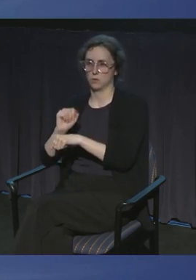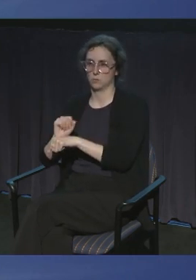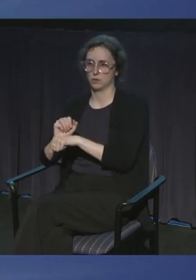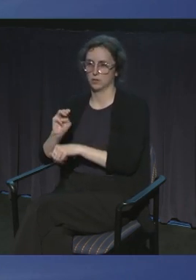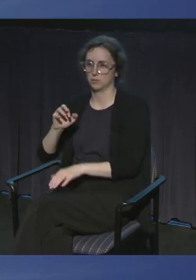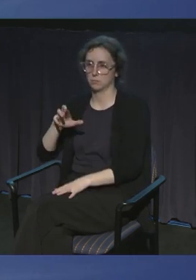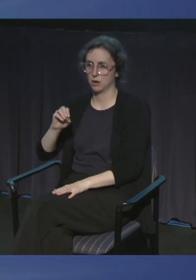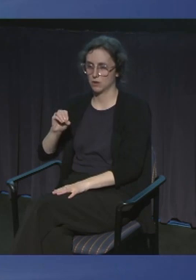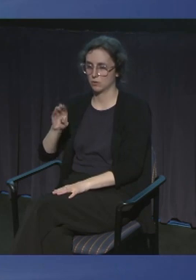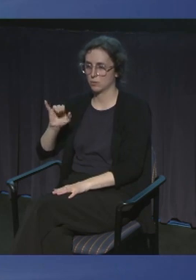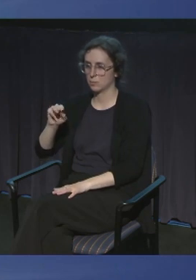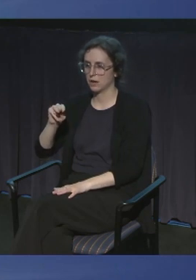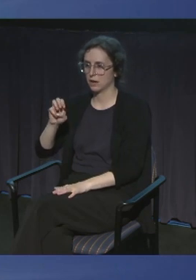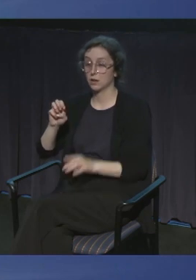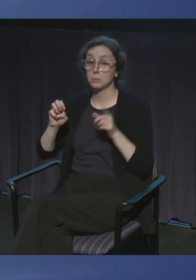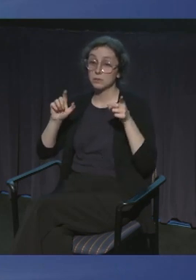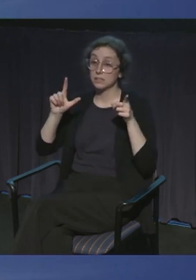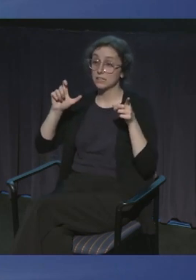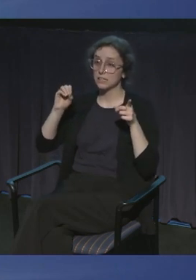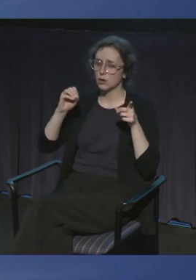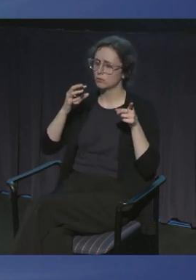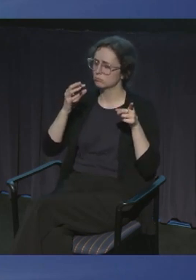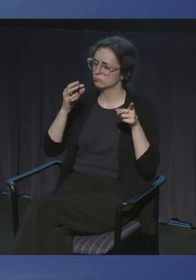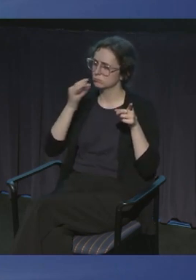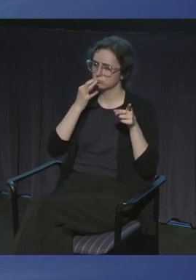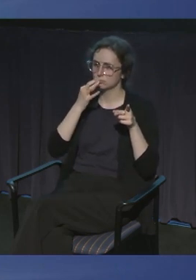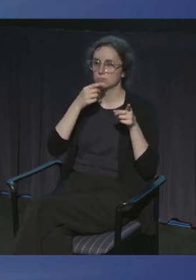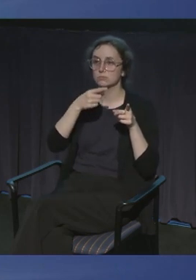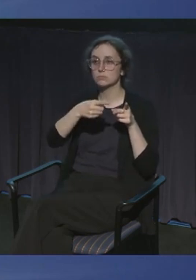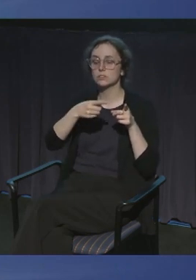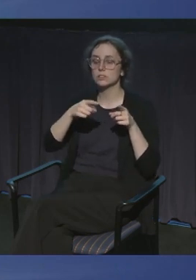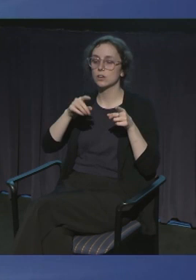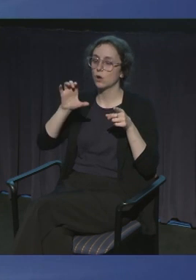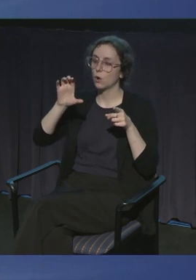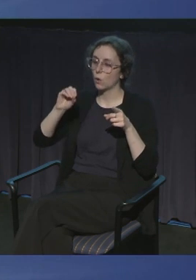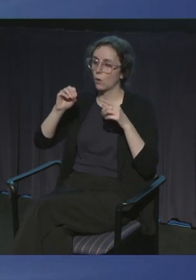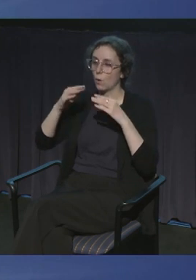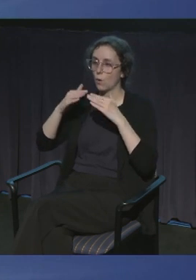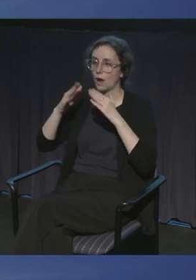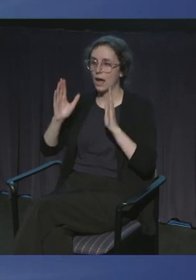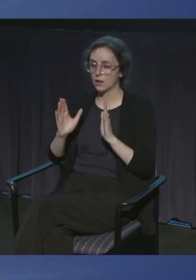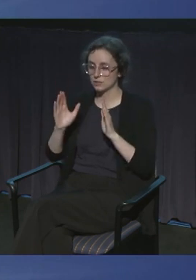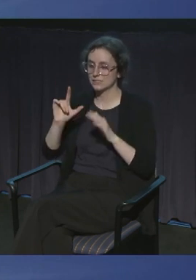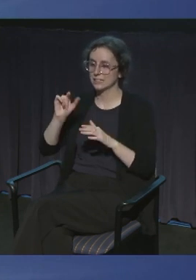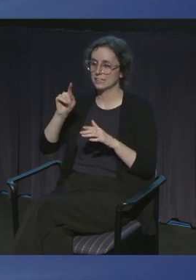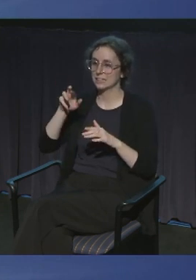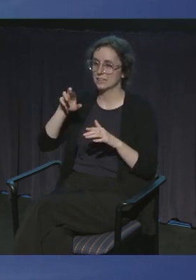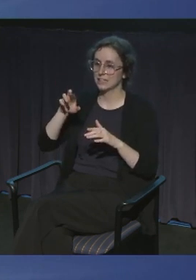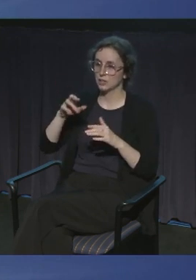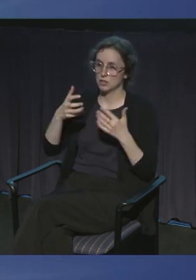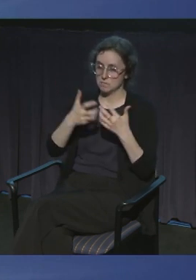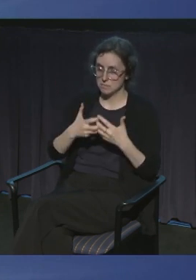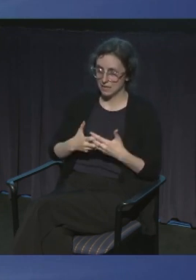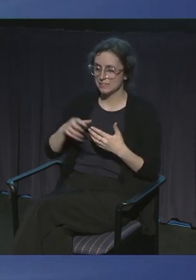MICROBIOME. AND LEAH WHO DID THE WORK WAS